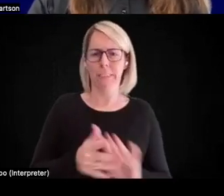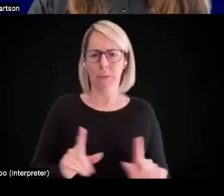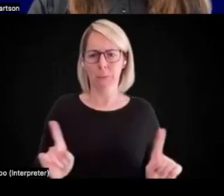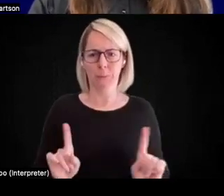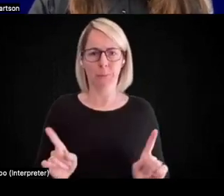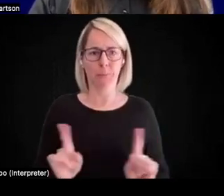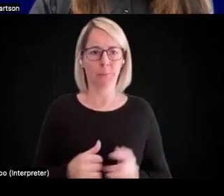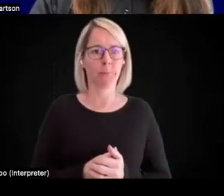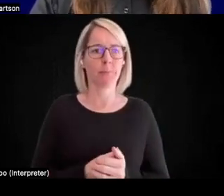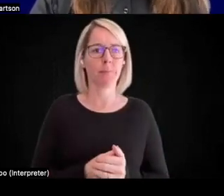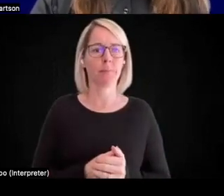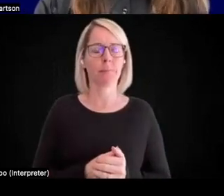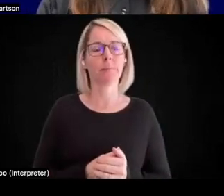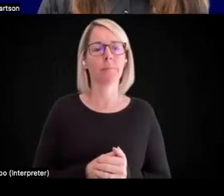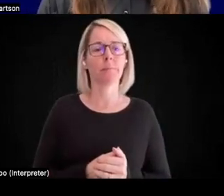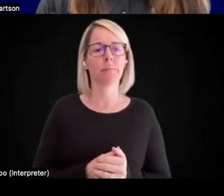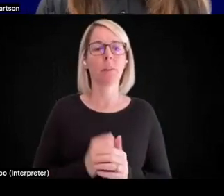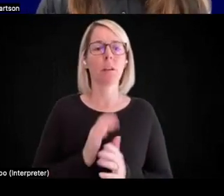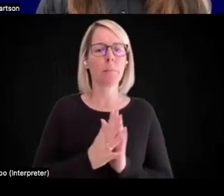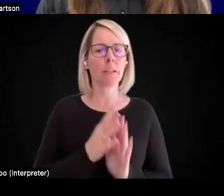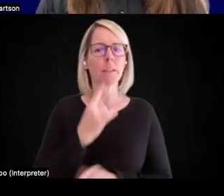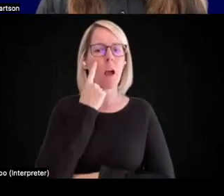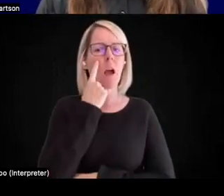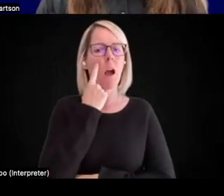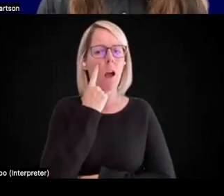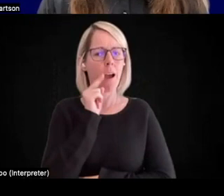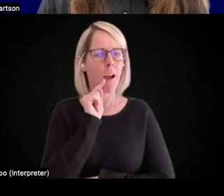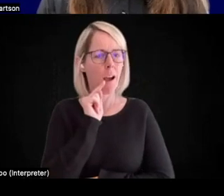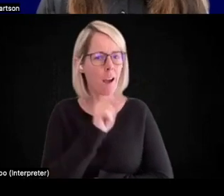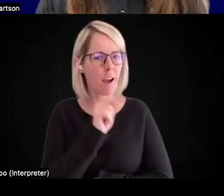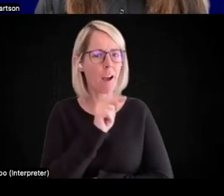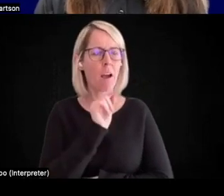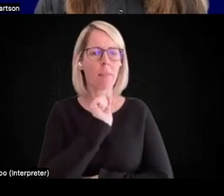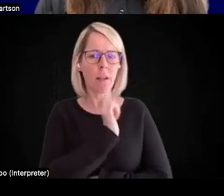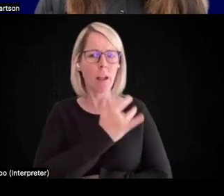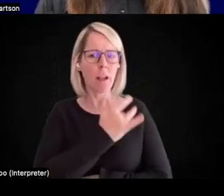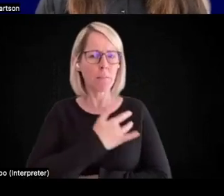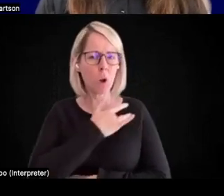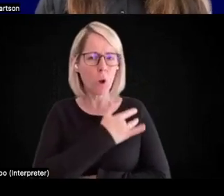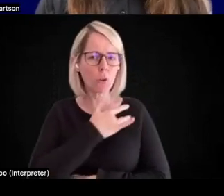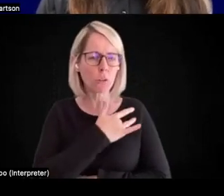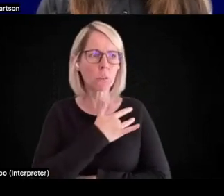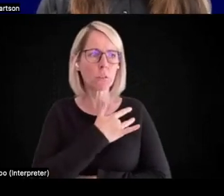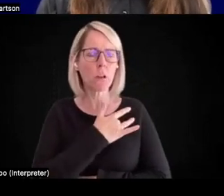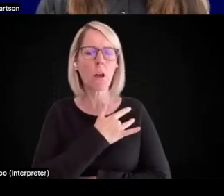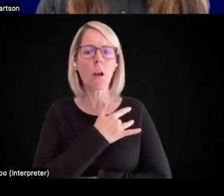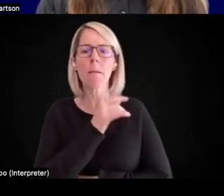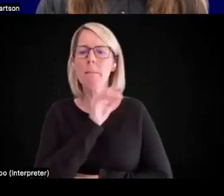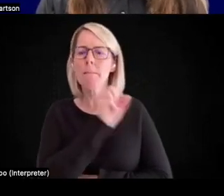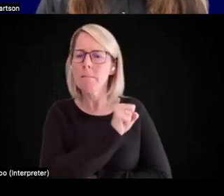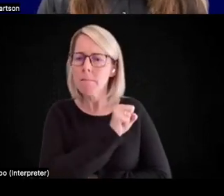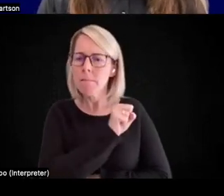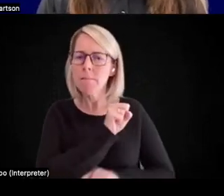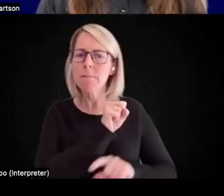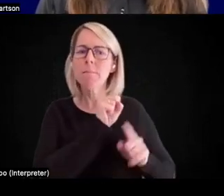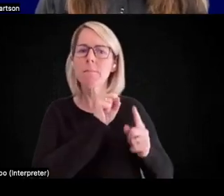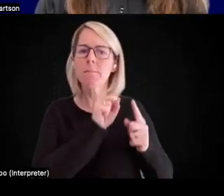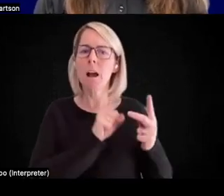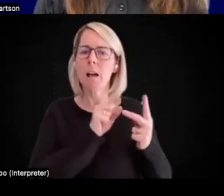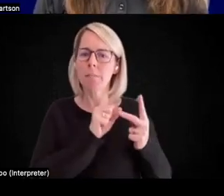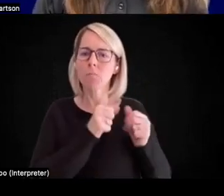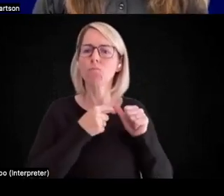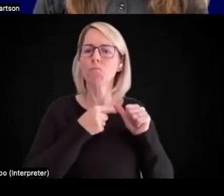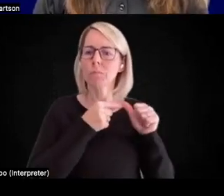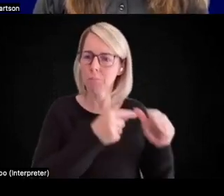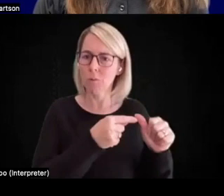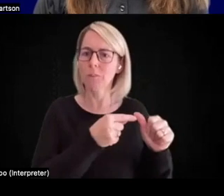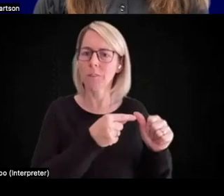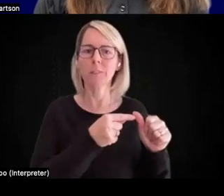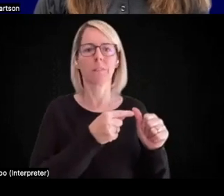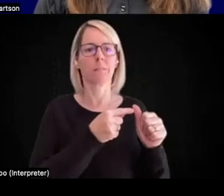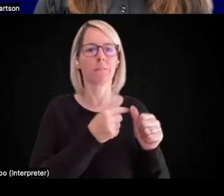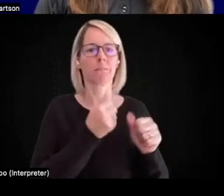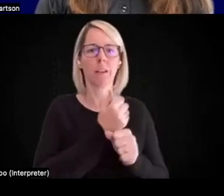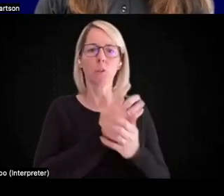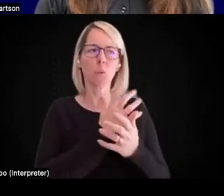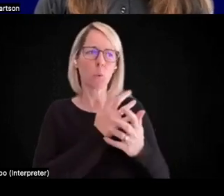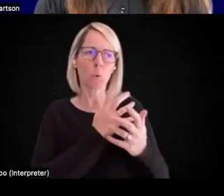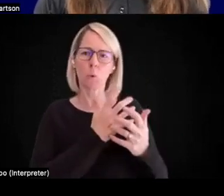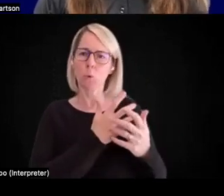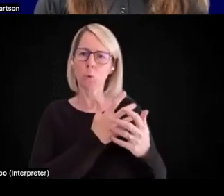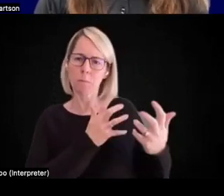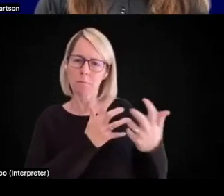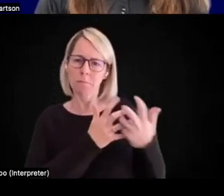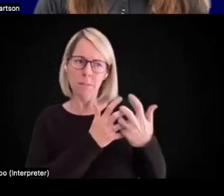noticing and responding to emotions in a matching or empathetic way. In a lot of our interactions,